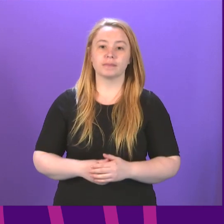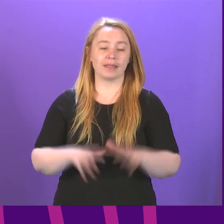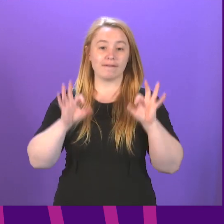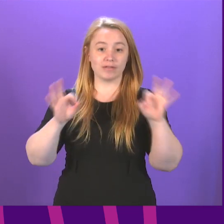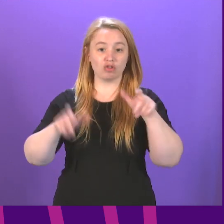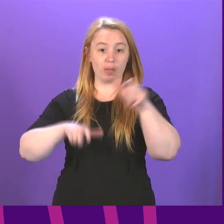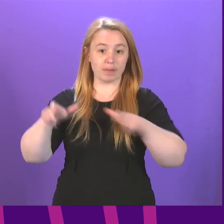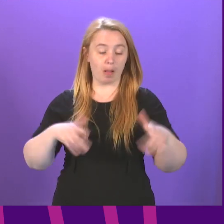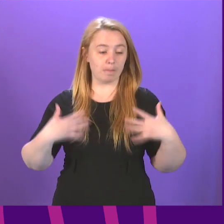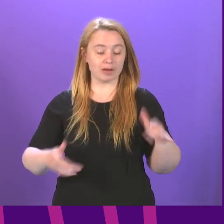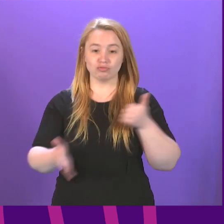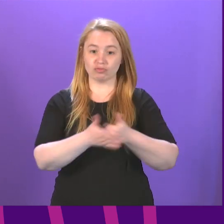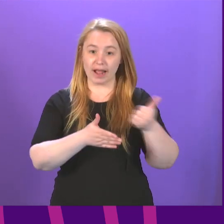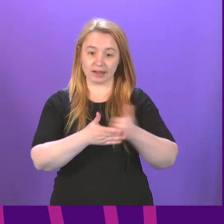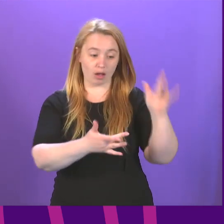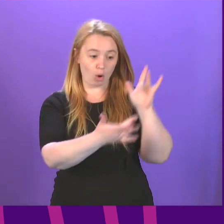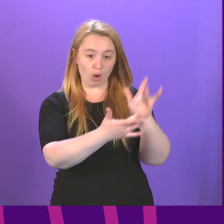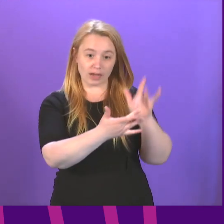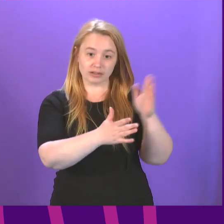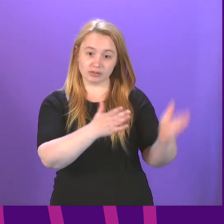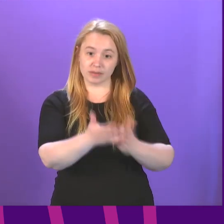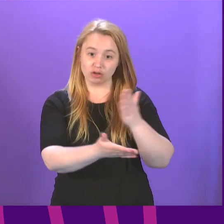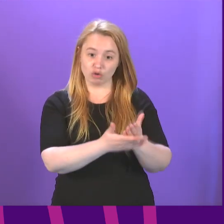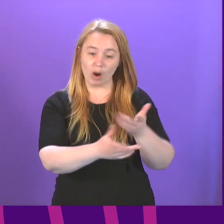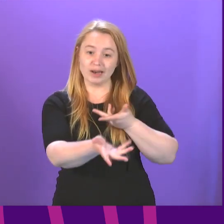contact with Colleges Scotland to keep me up to date with all the negotiations.